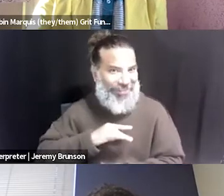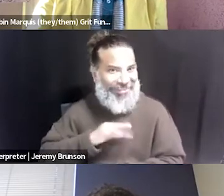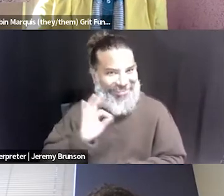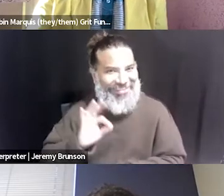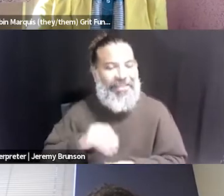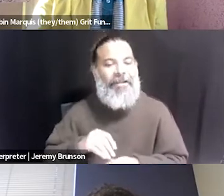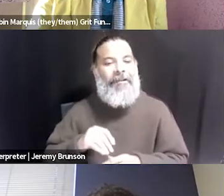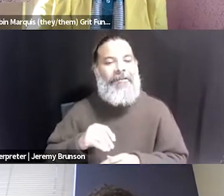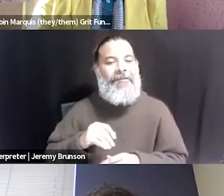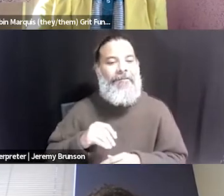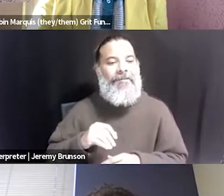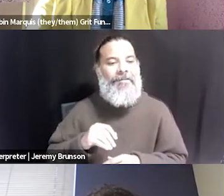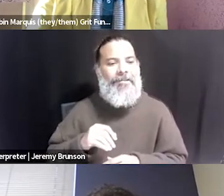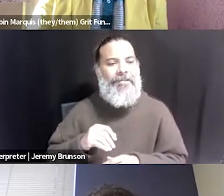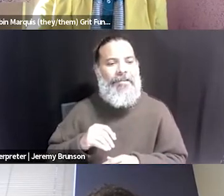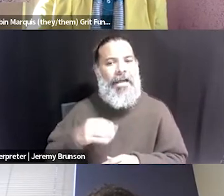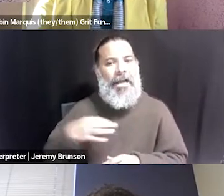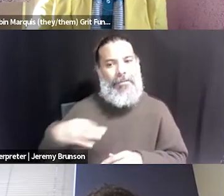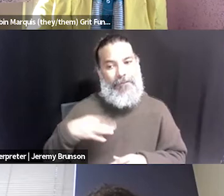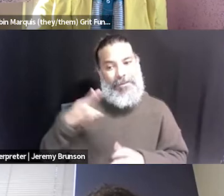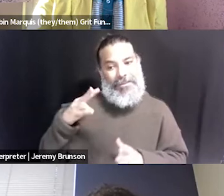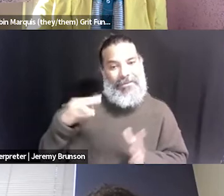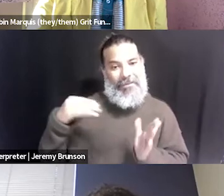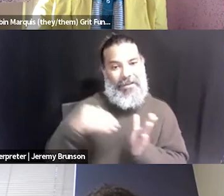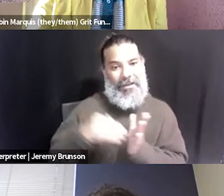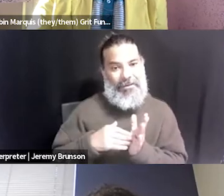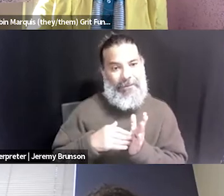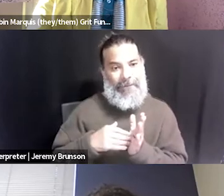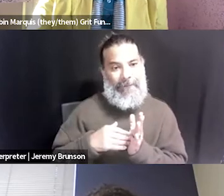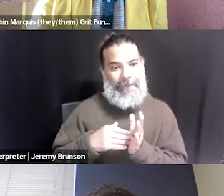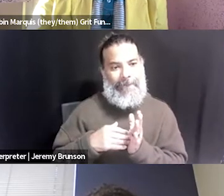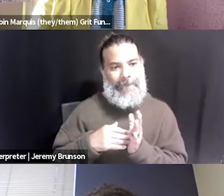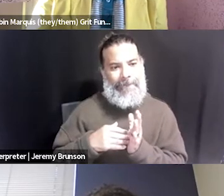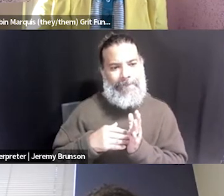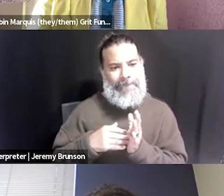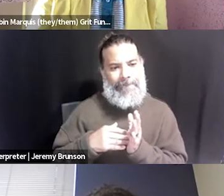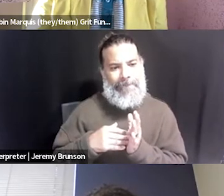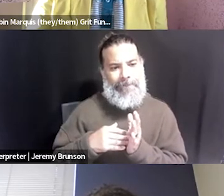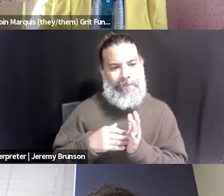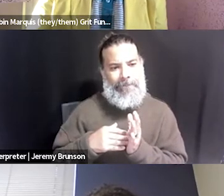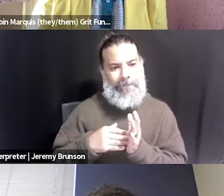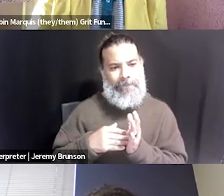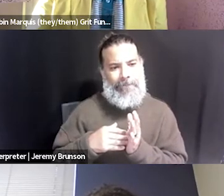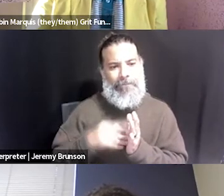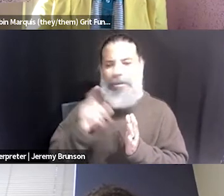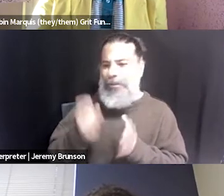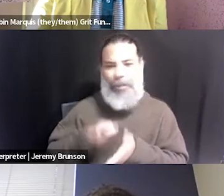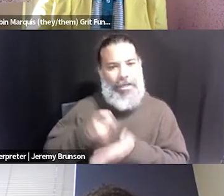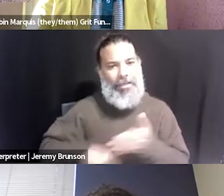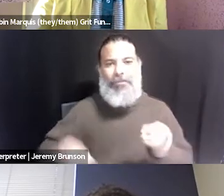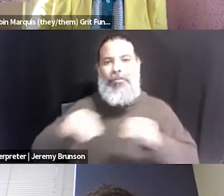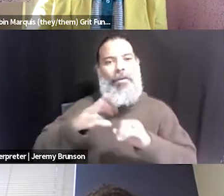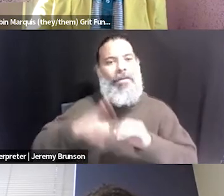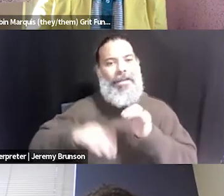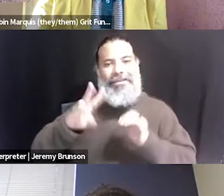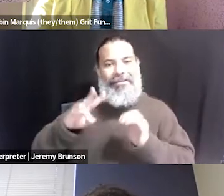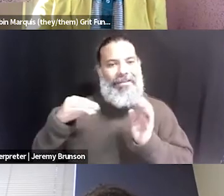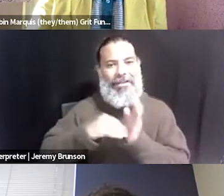So it was like, I applied for 7,000, but I was like this thing I'm doing is going to cost more than $7,000.